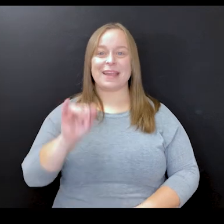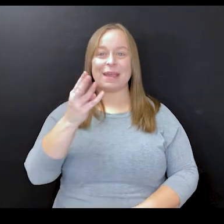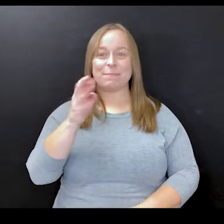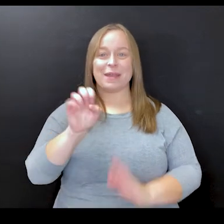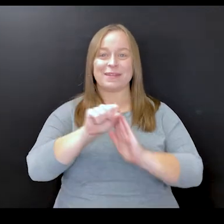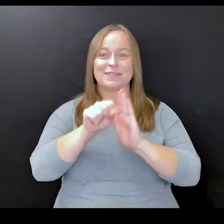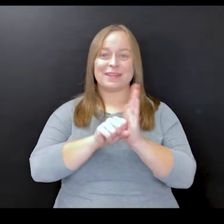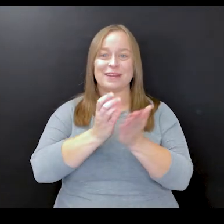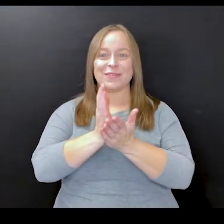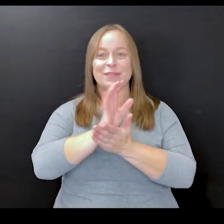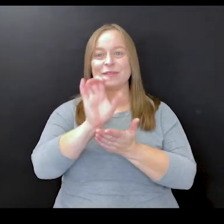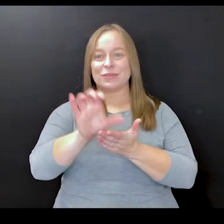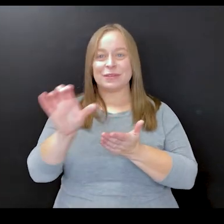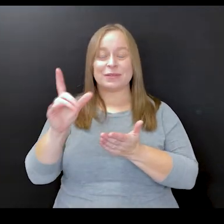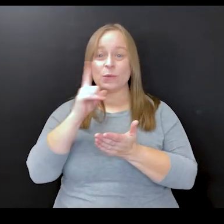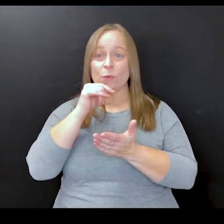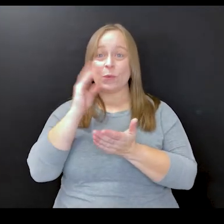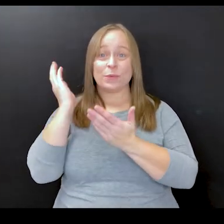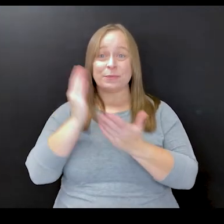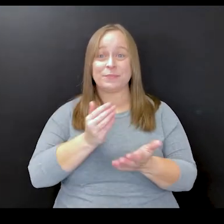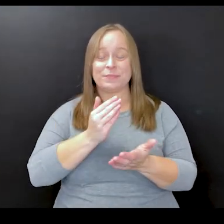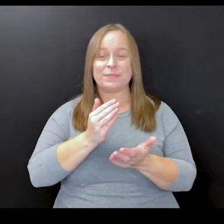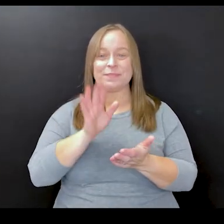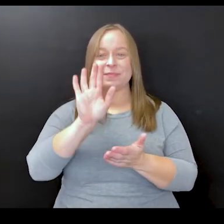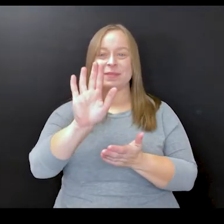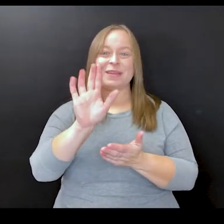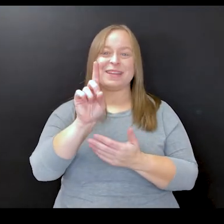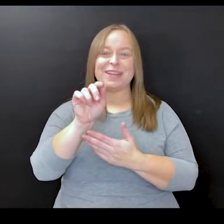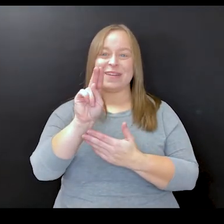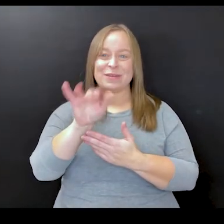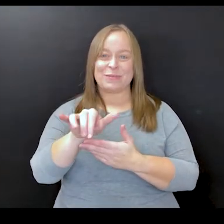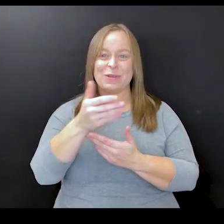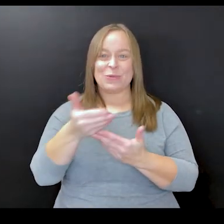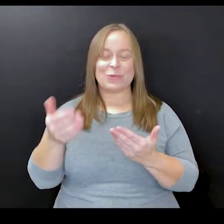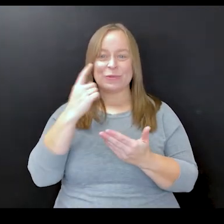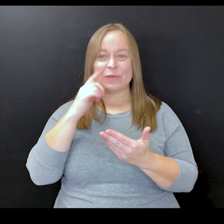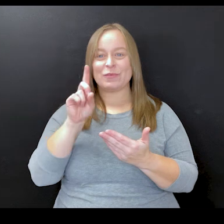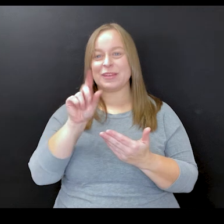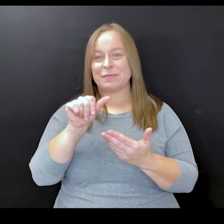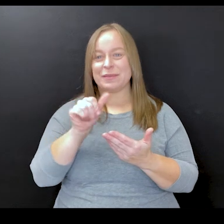[Announcer] Empire States of Rights: Closed Captioned has been brought to you by Disability Rights New York;